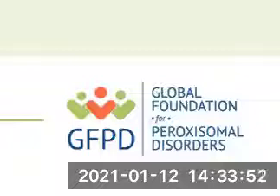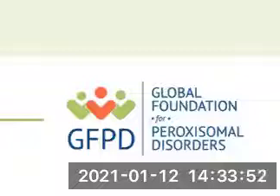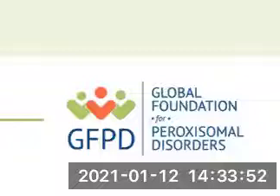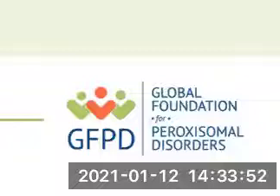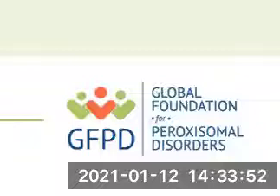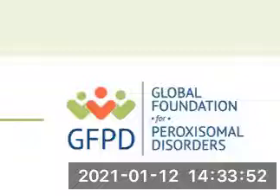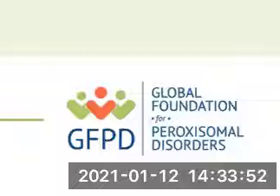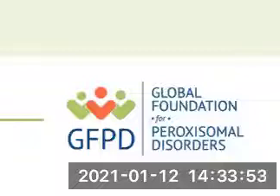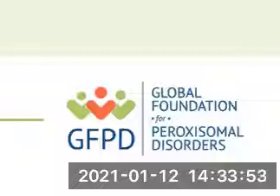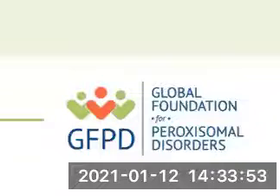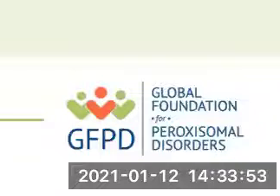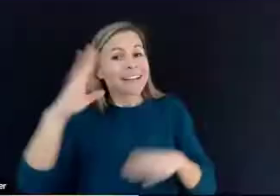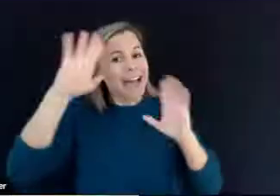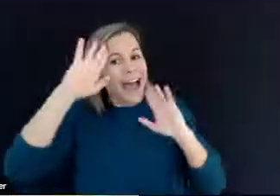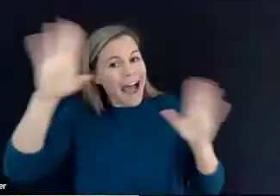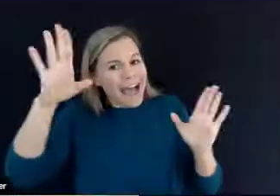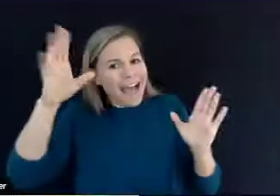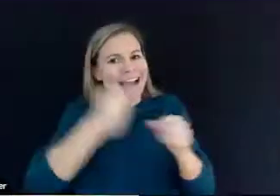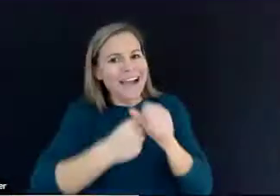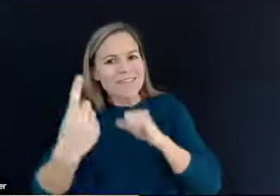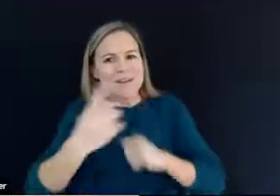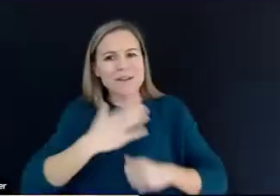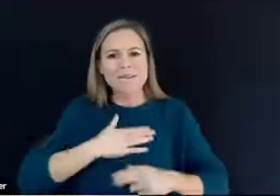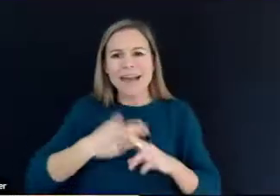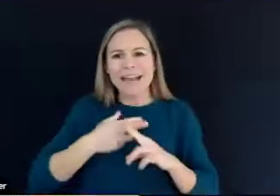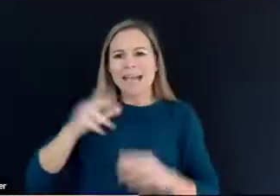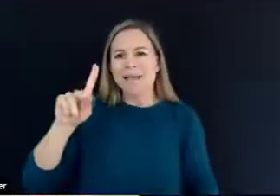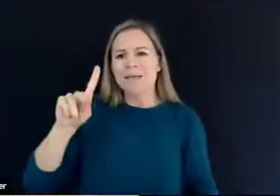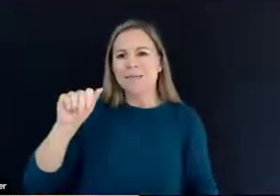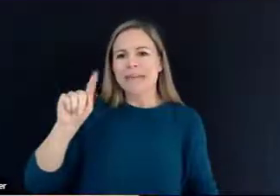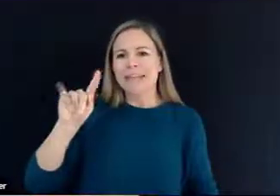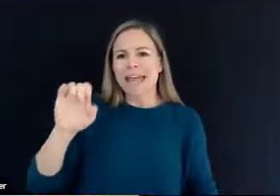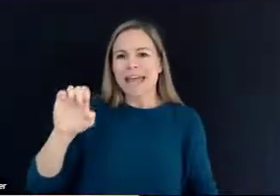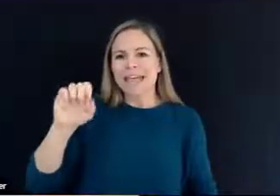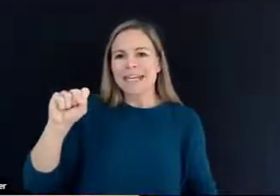Hi everyone, I'm Katie Sacra and joining me today is Melissa Bryce Gamble.